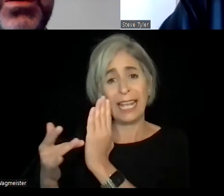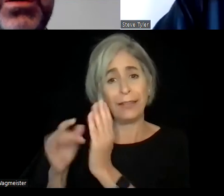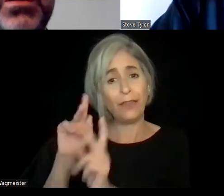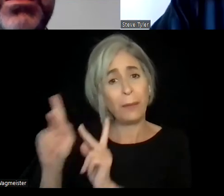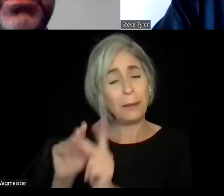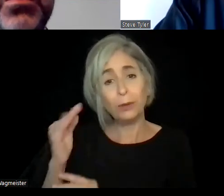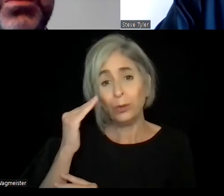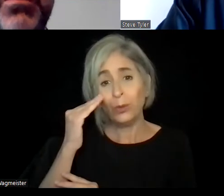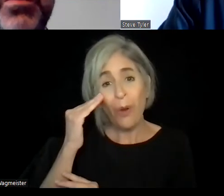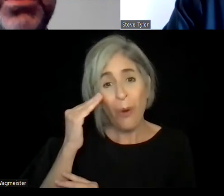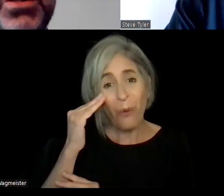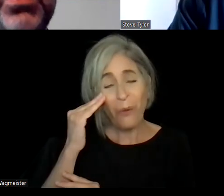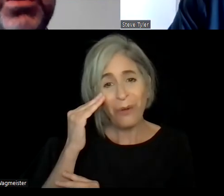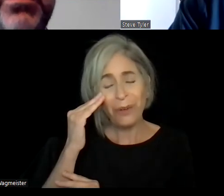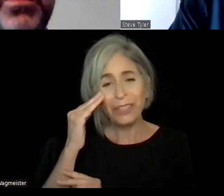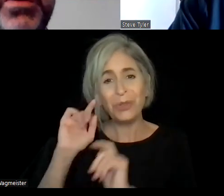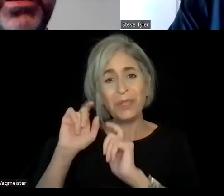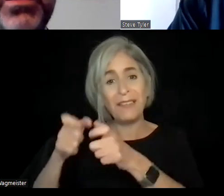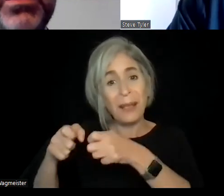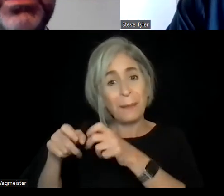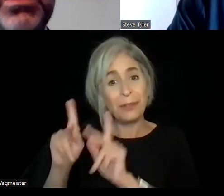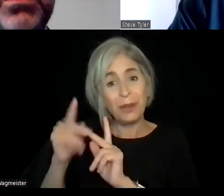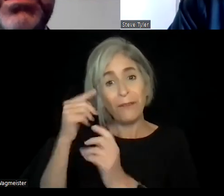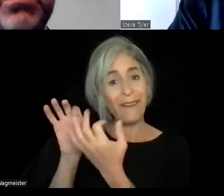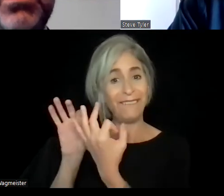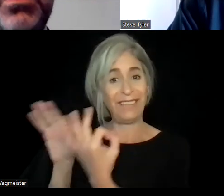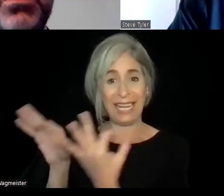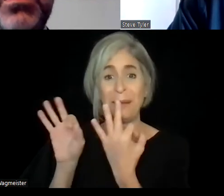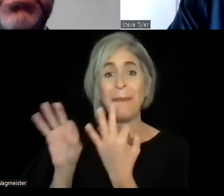Yeah. Thank you, Steve. Indeed, we have to at least put this technology